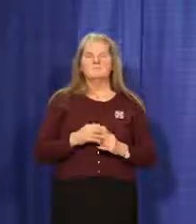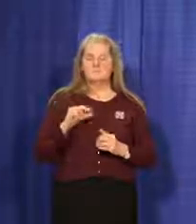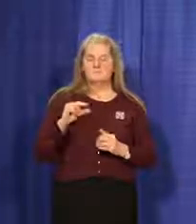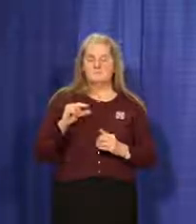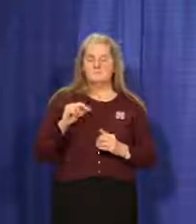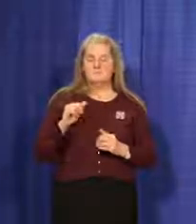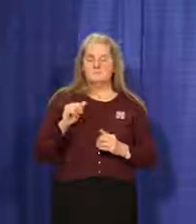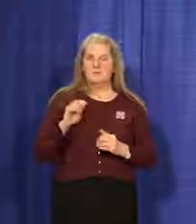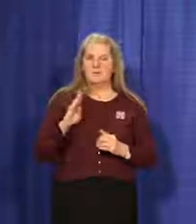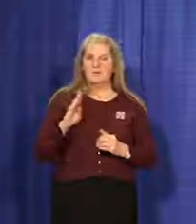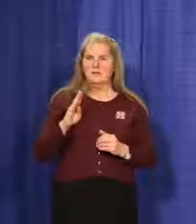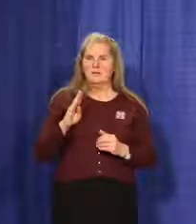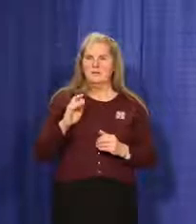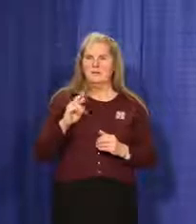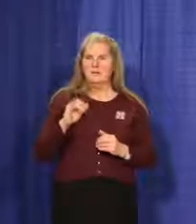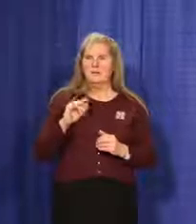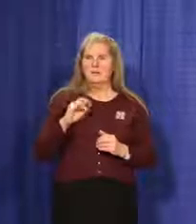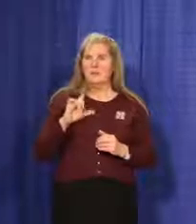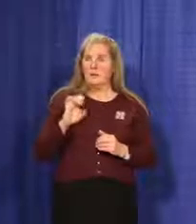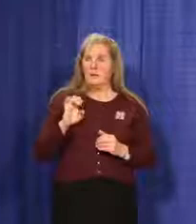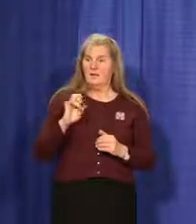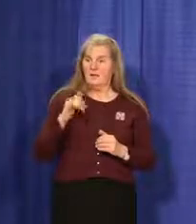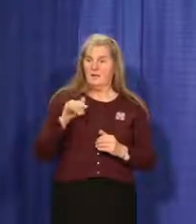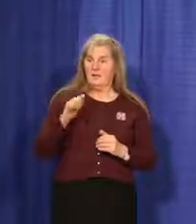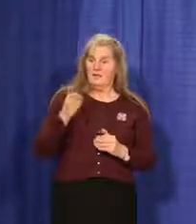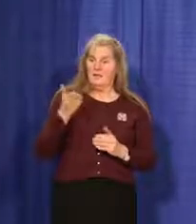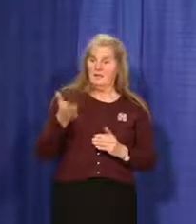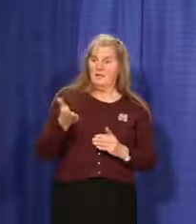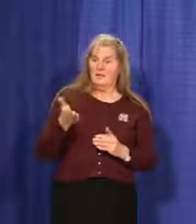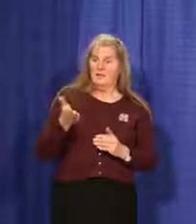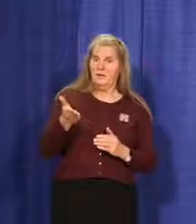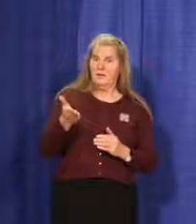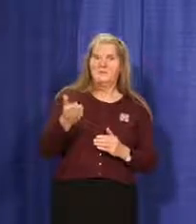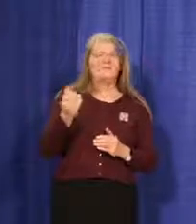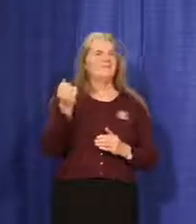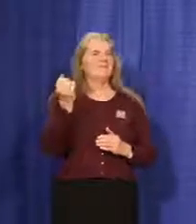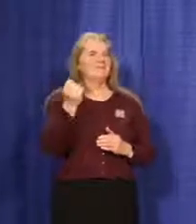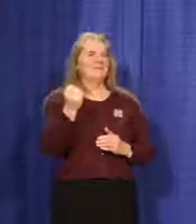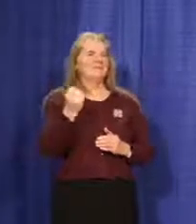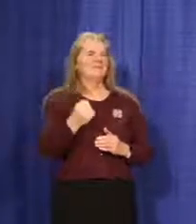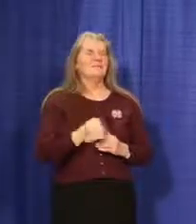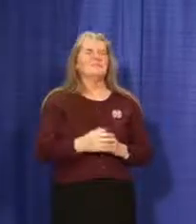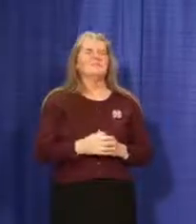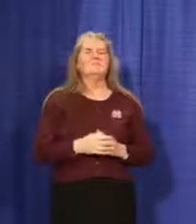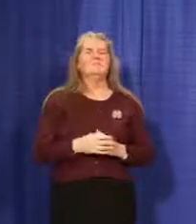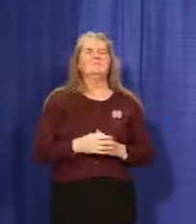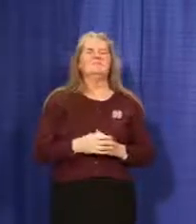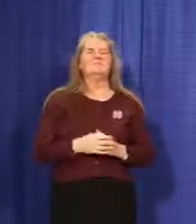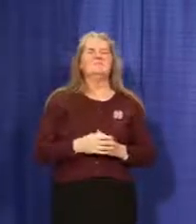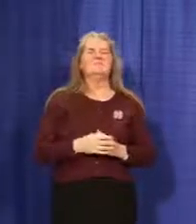Gabrielle, are you still with us? Reporter: Hello yes, thanks.